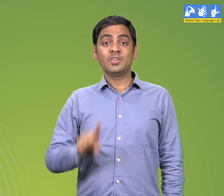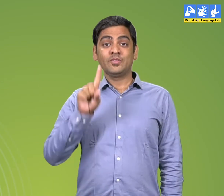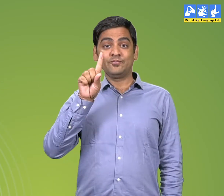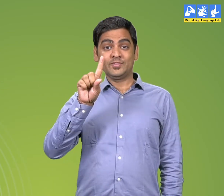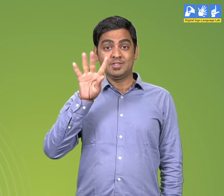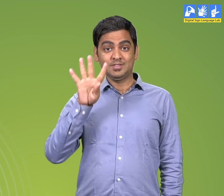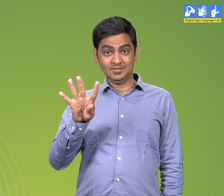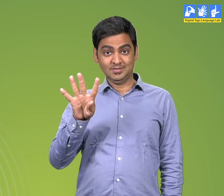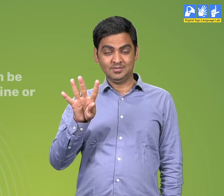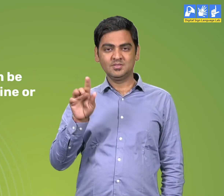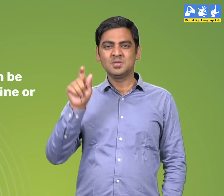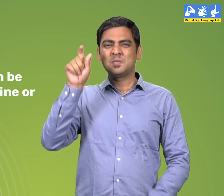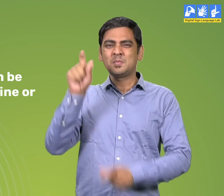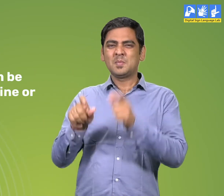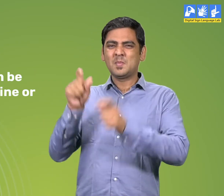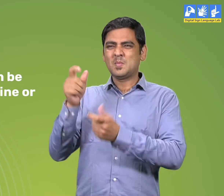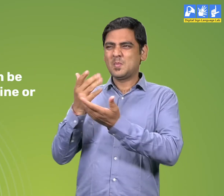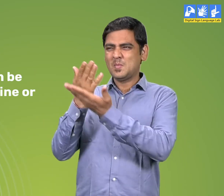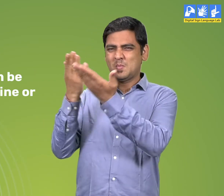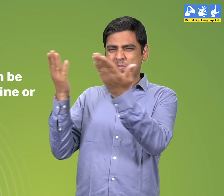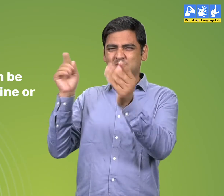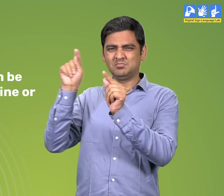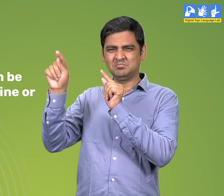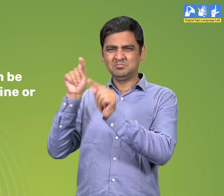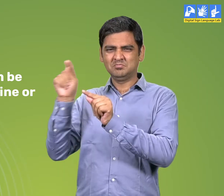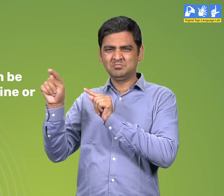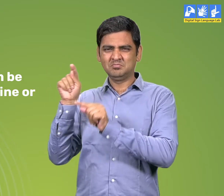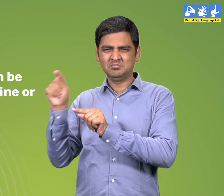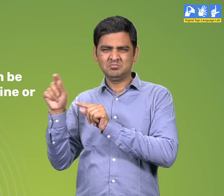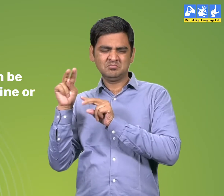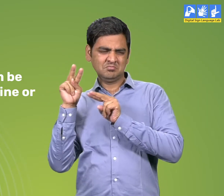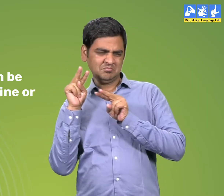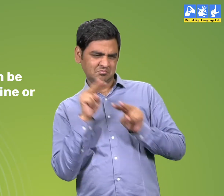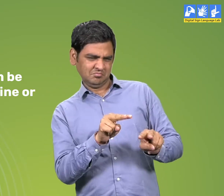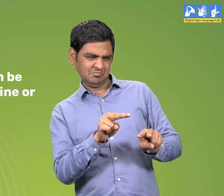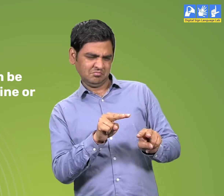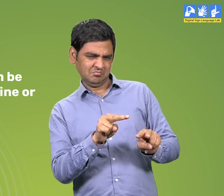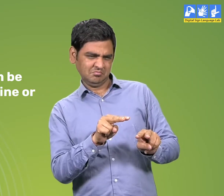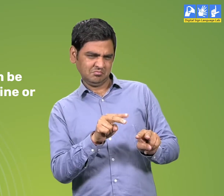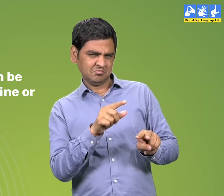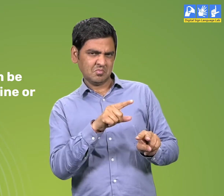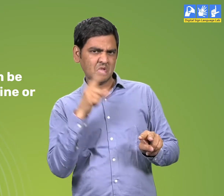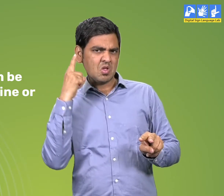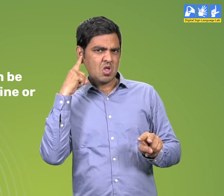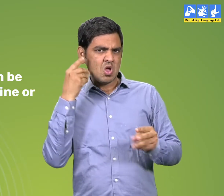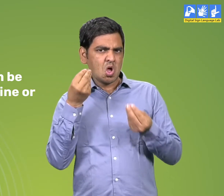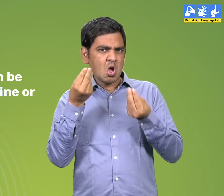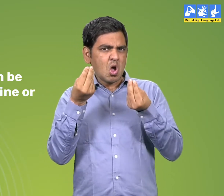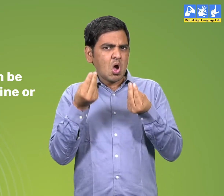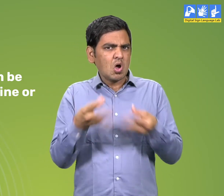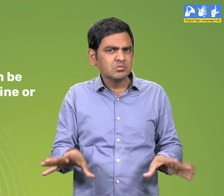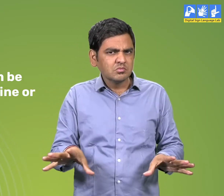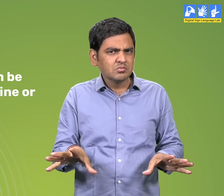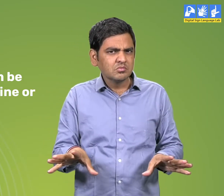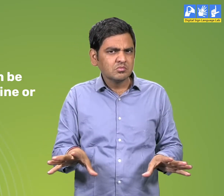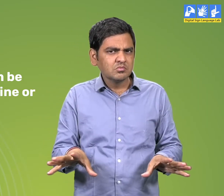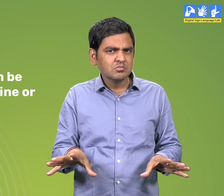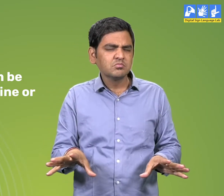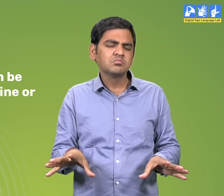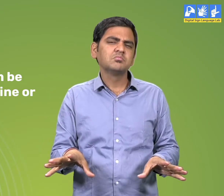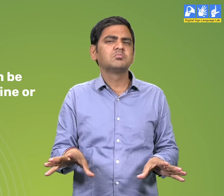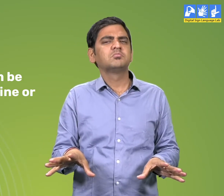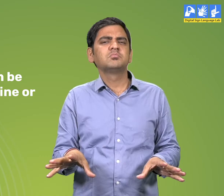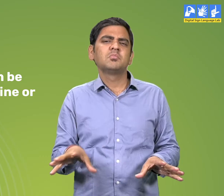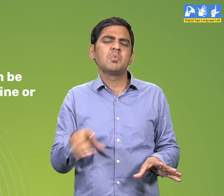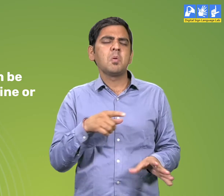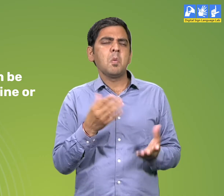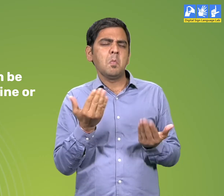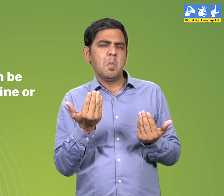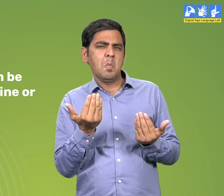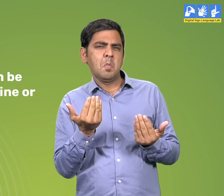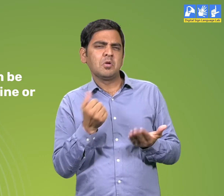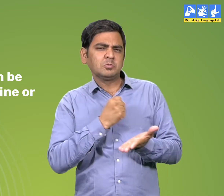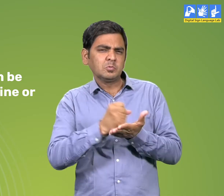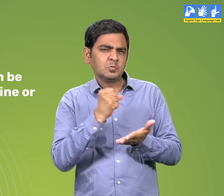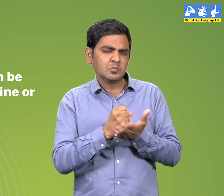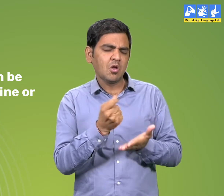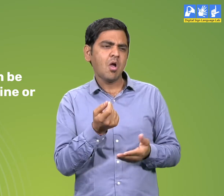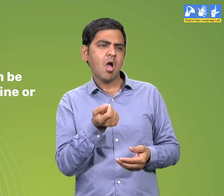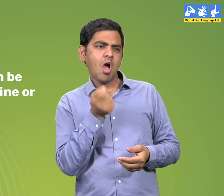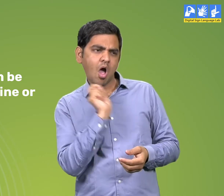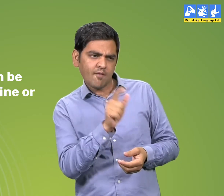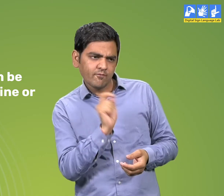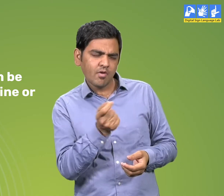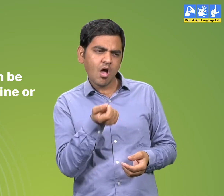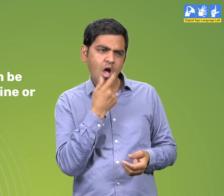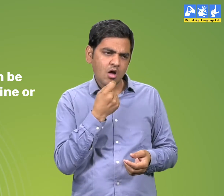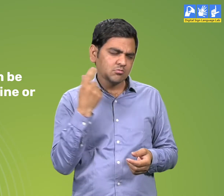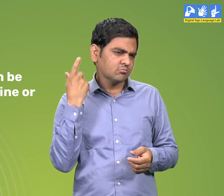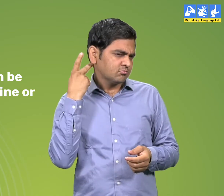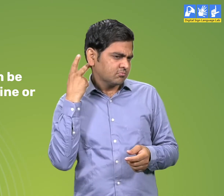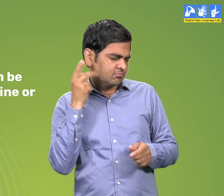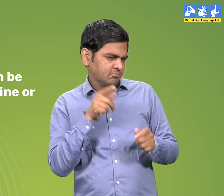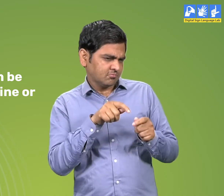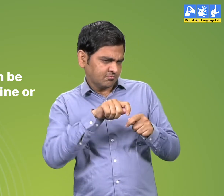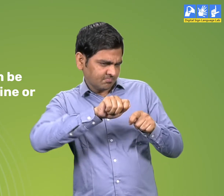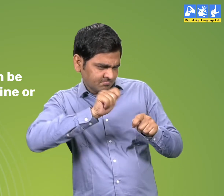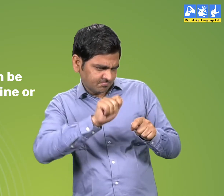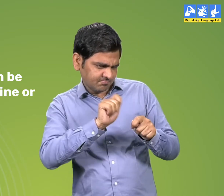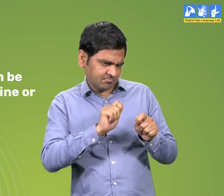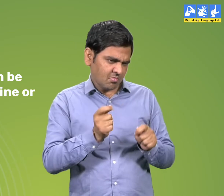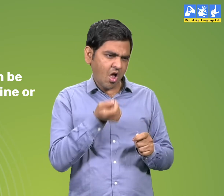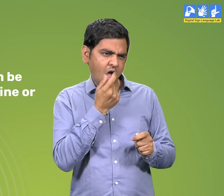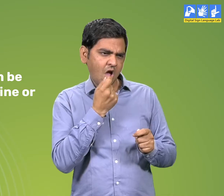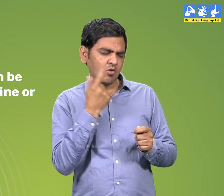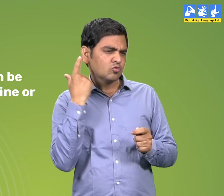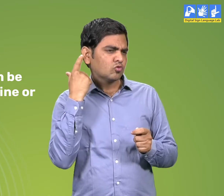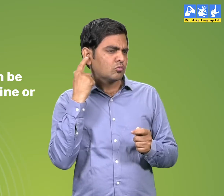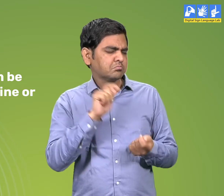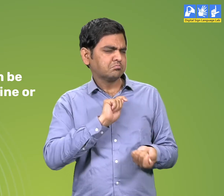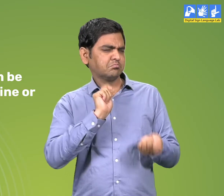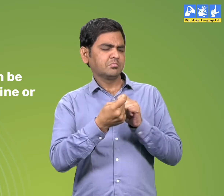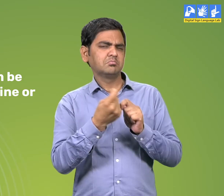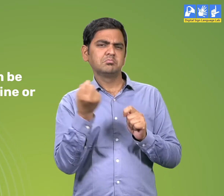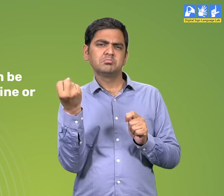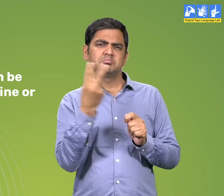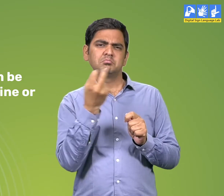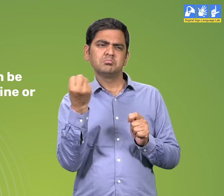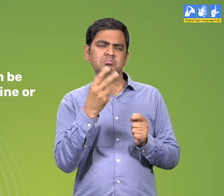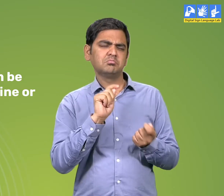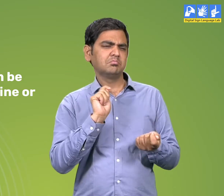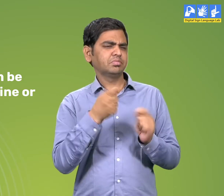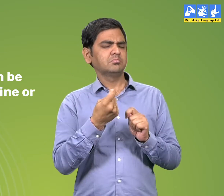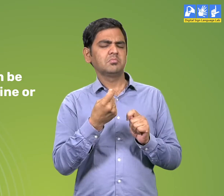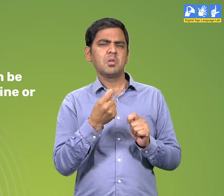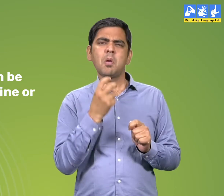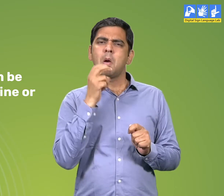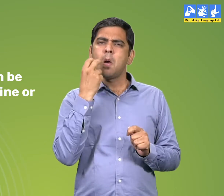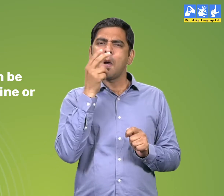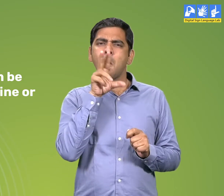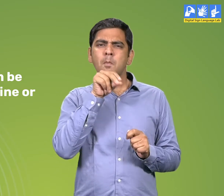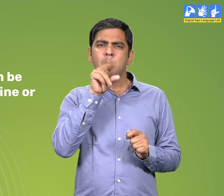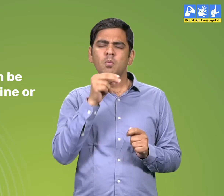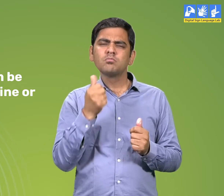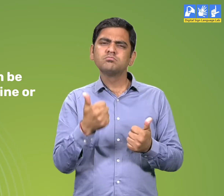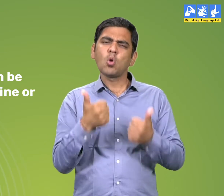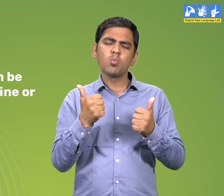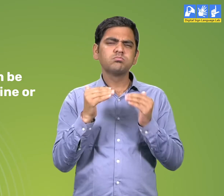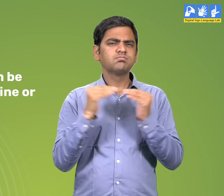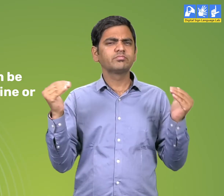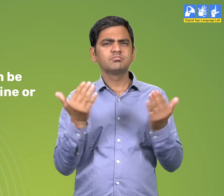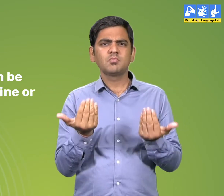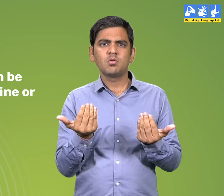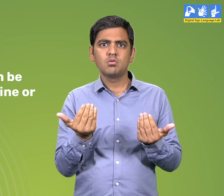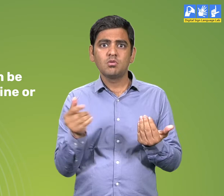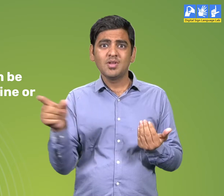14- Hearing loss can be repaired by medicine or surgery.